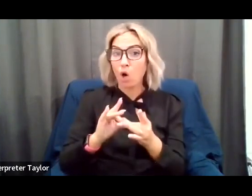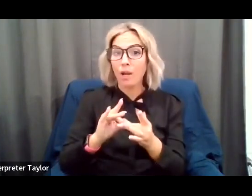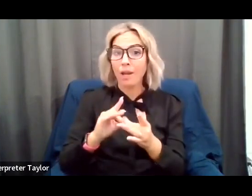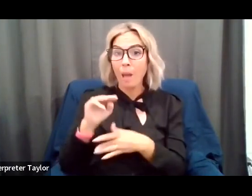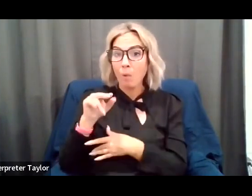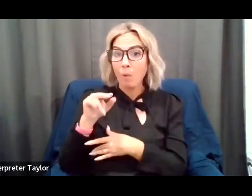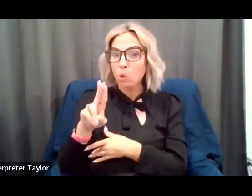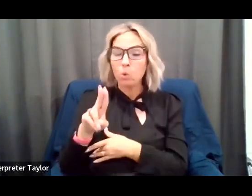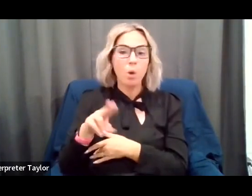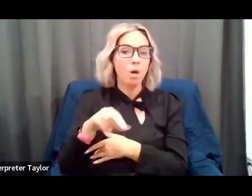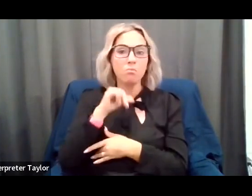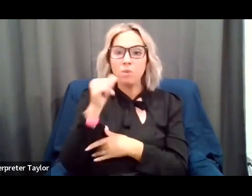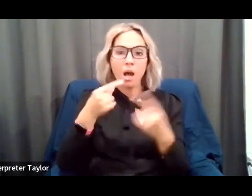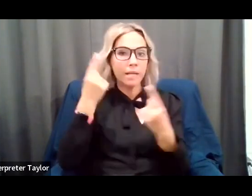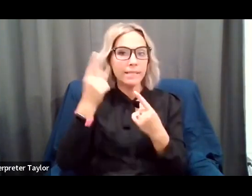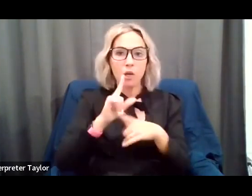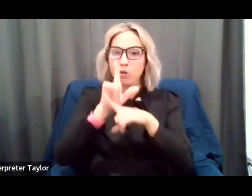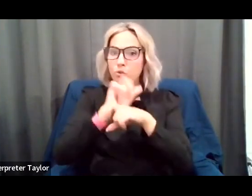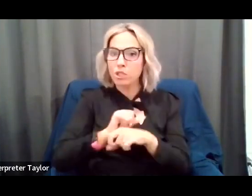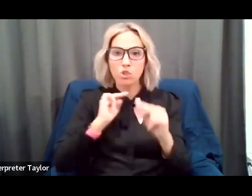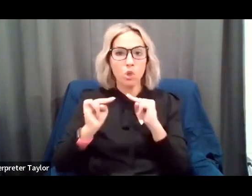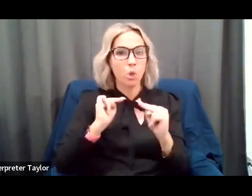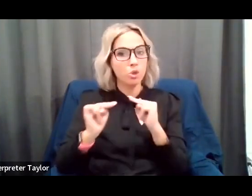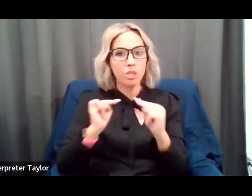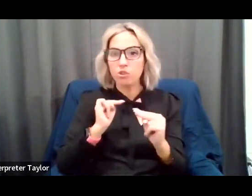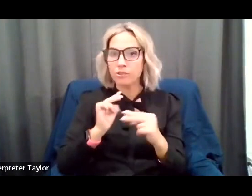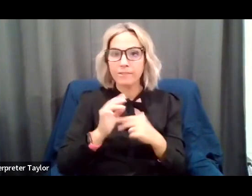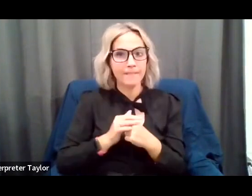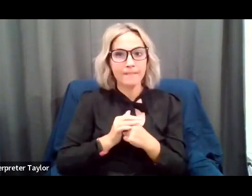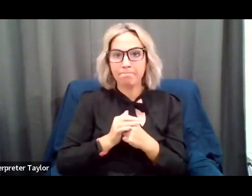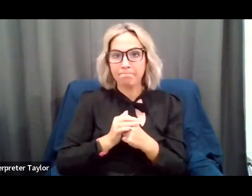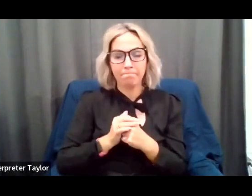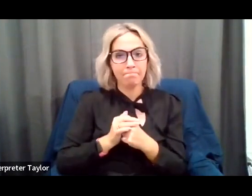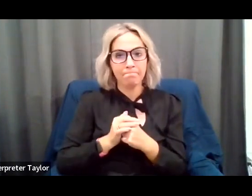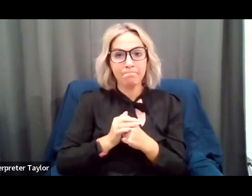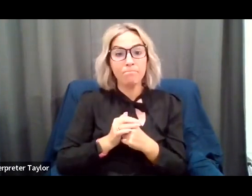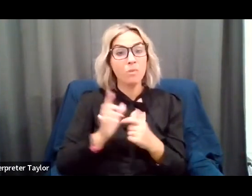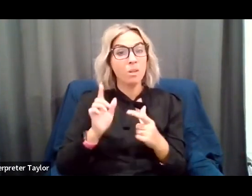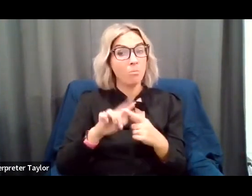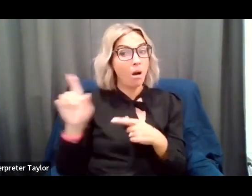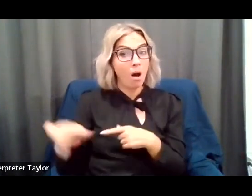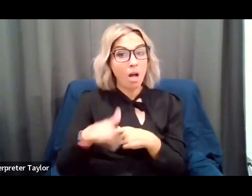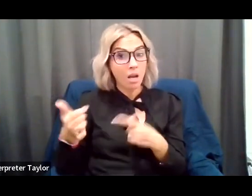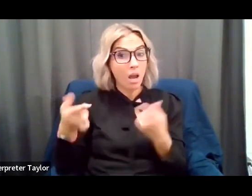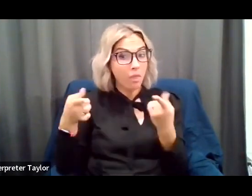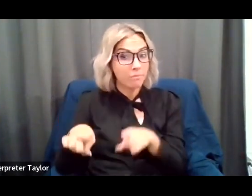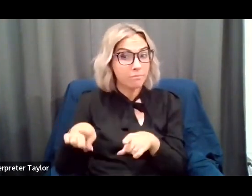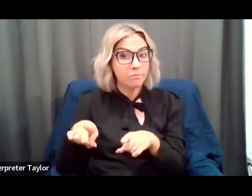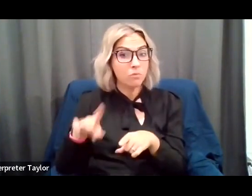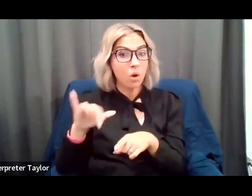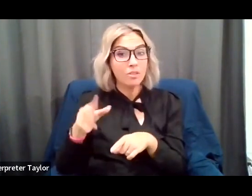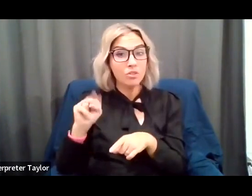not constitute traditional negotiations. Yet on another occasion on Jan-on January 7,